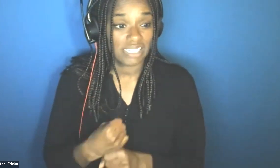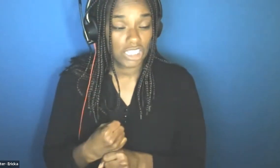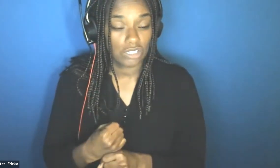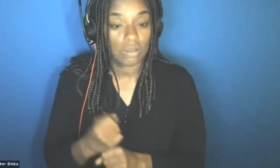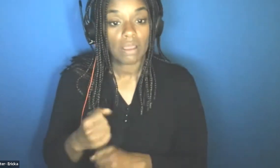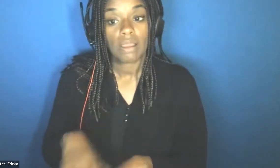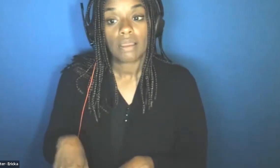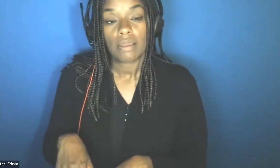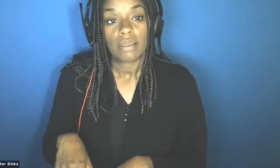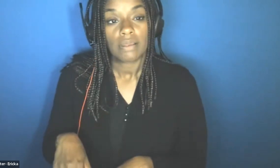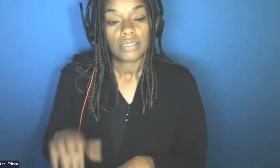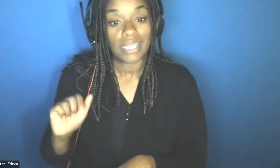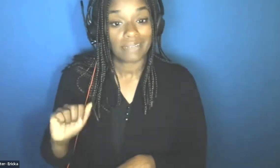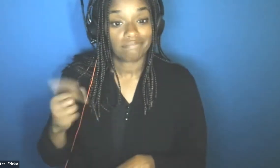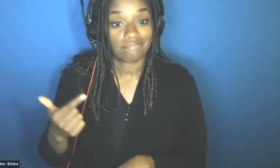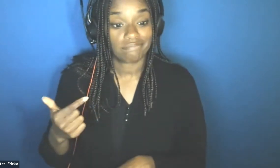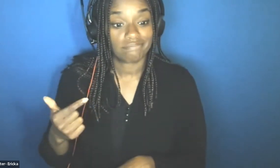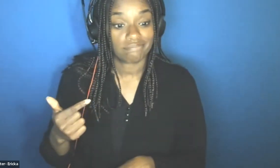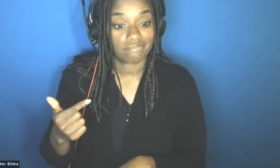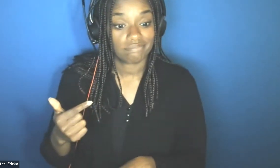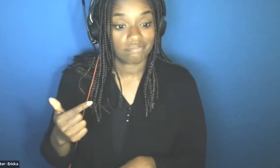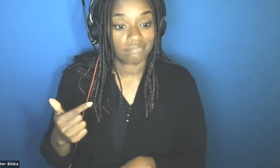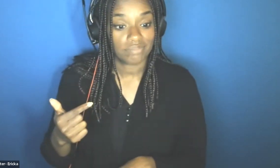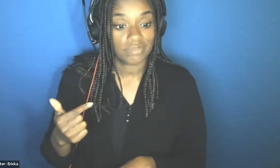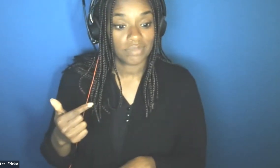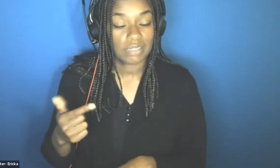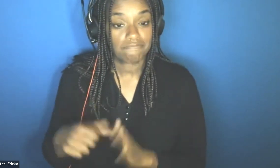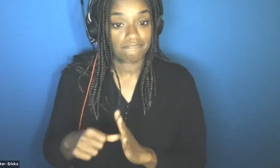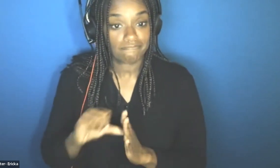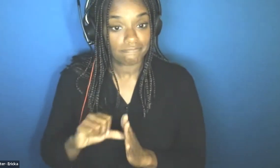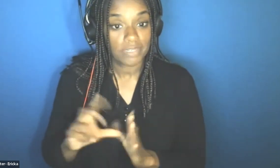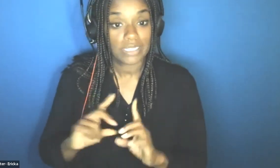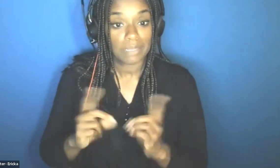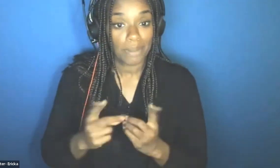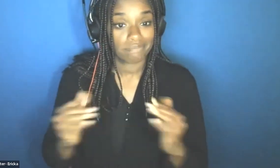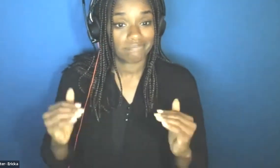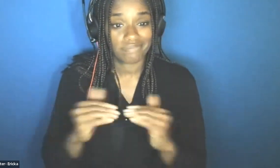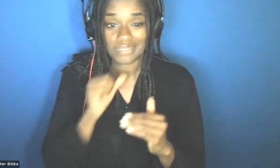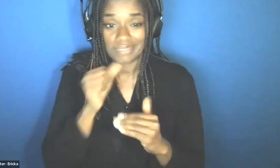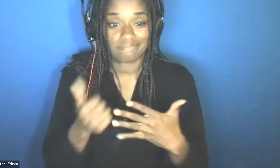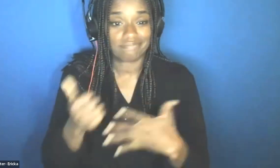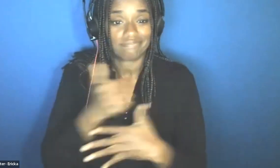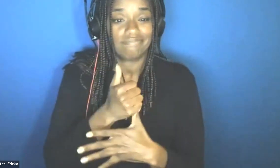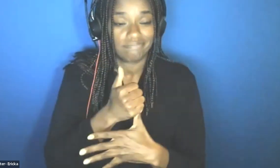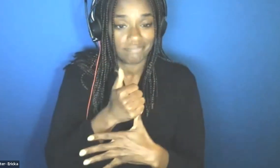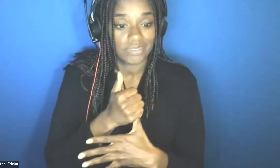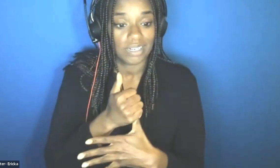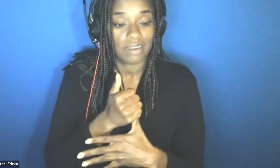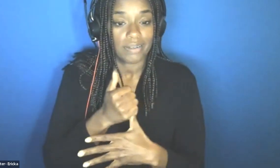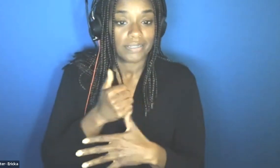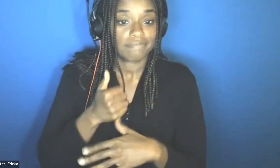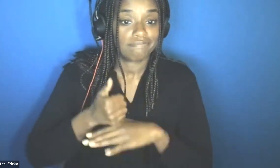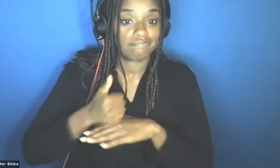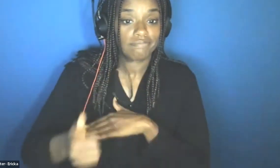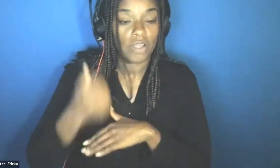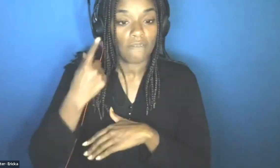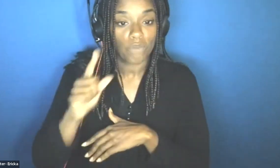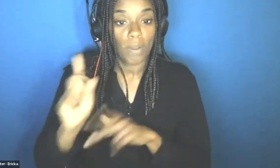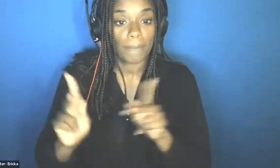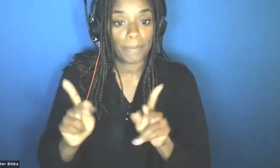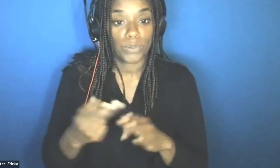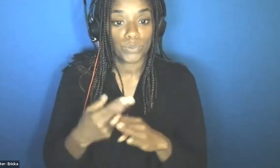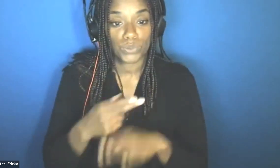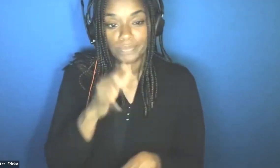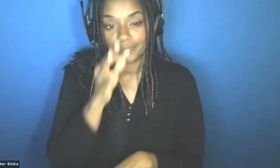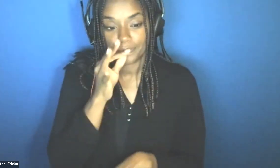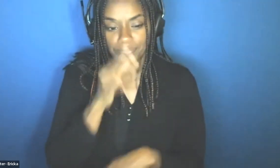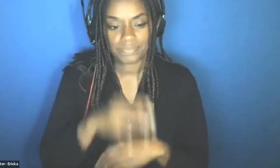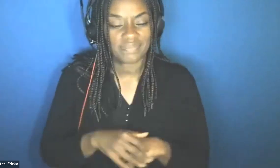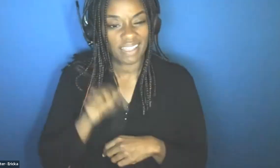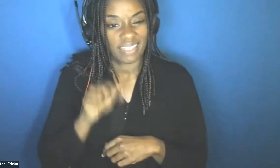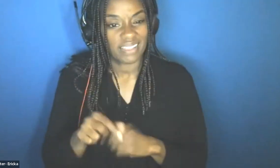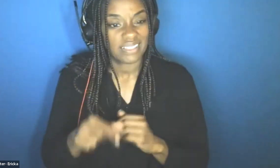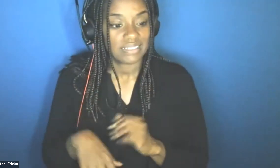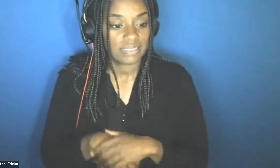17 states have prohibited discrimination against medical cannabis users, and 6 states have prohibited discrimination and protect the rights of recreational users.